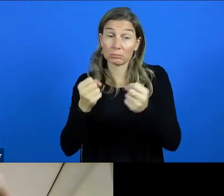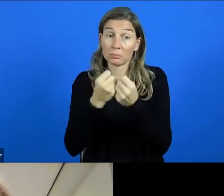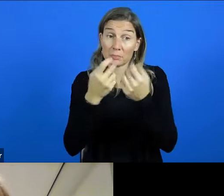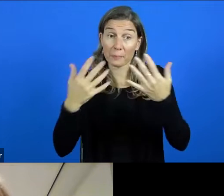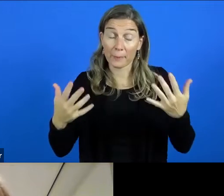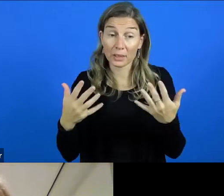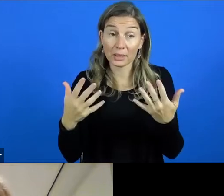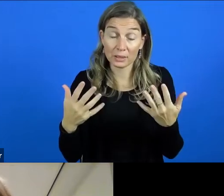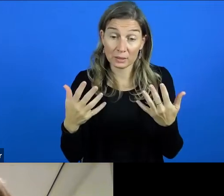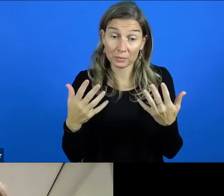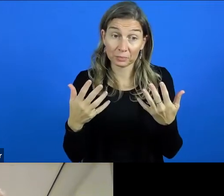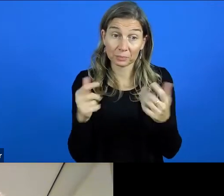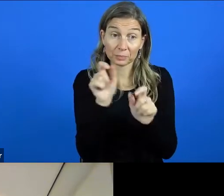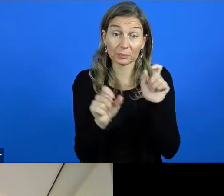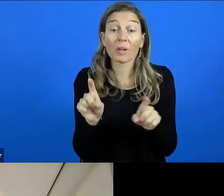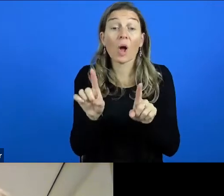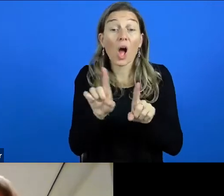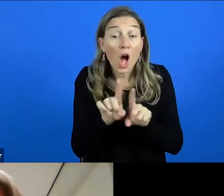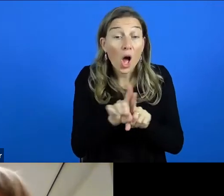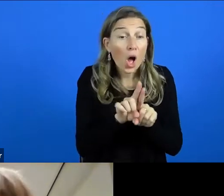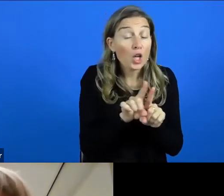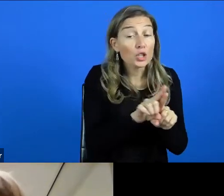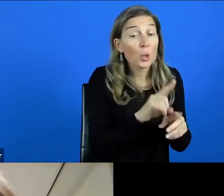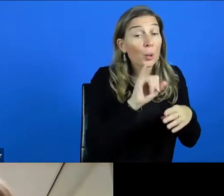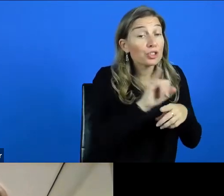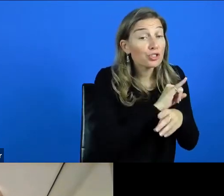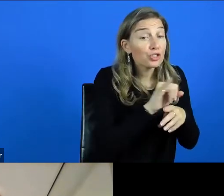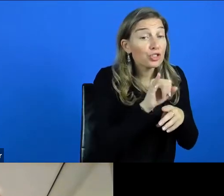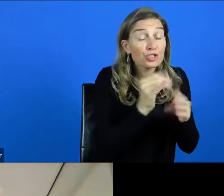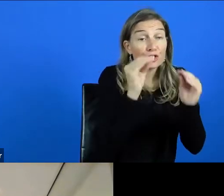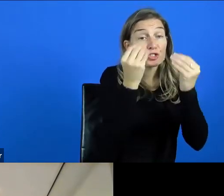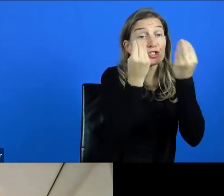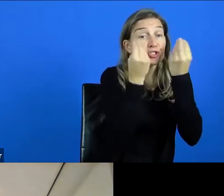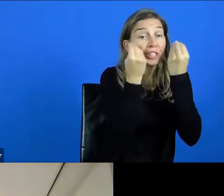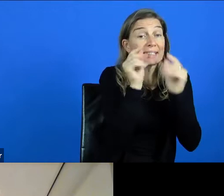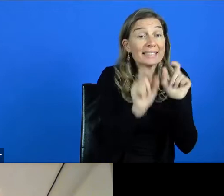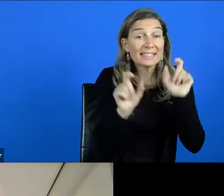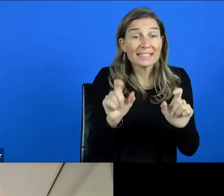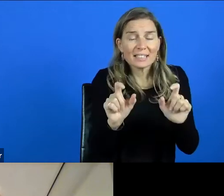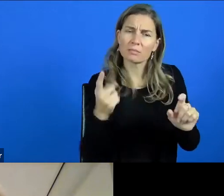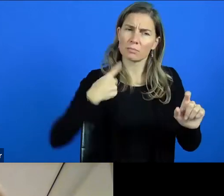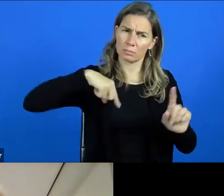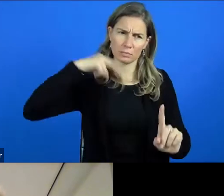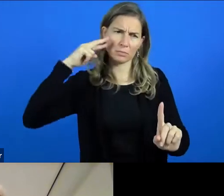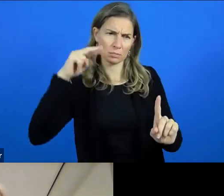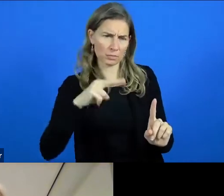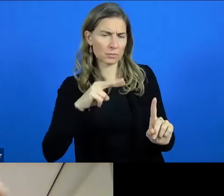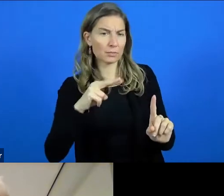because in our perspective, trainees should be paid so if they are employed, they should be paid.